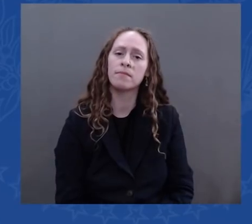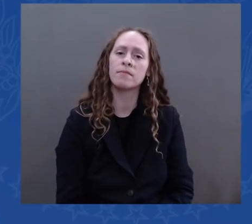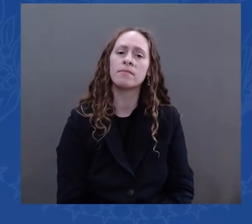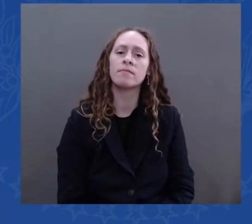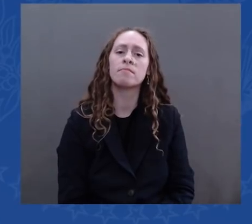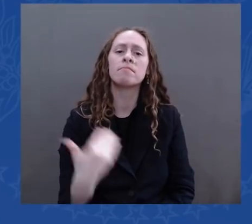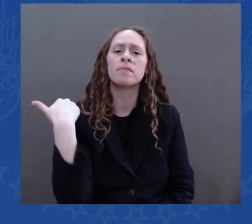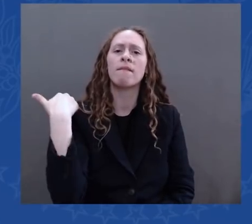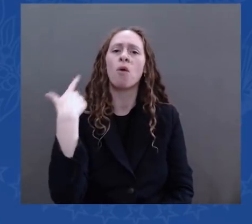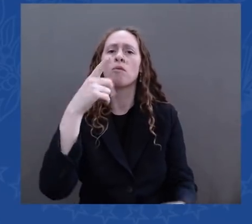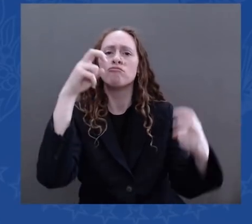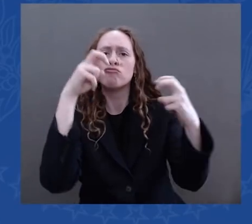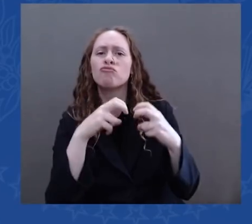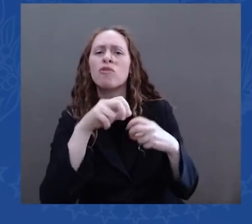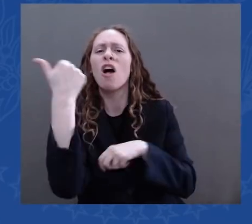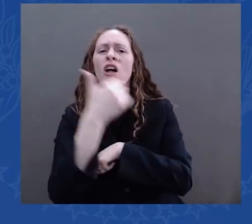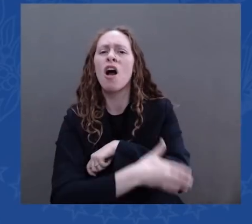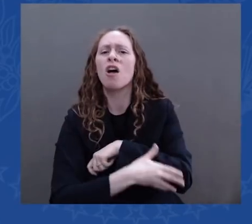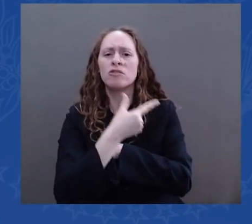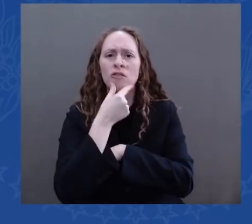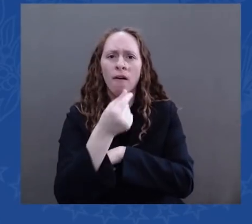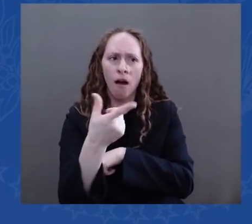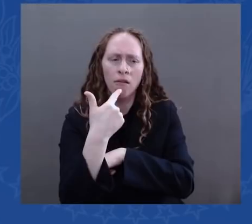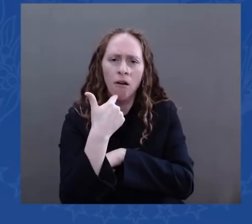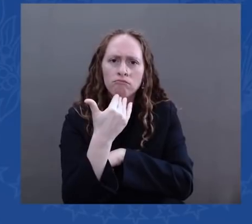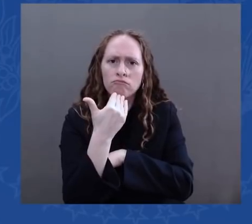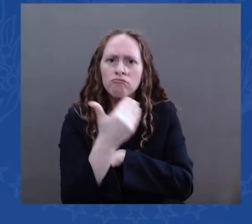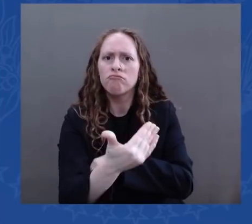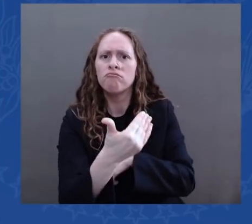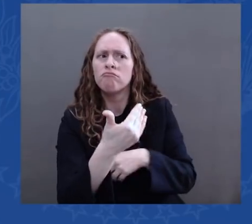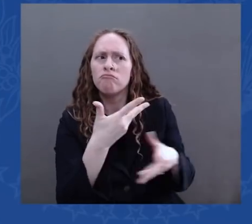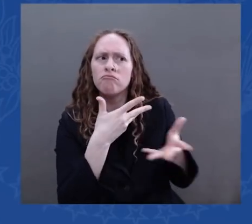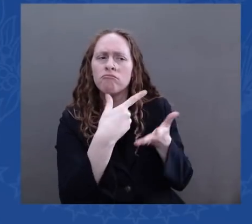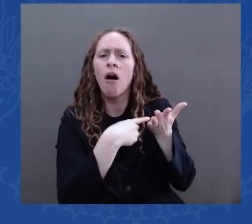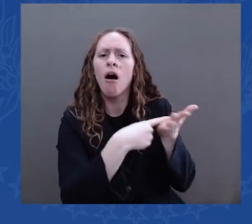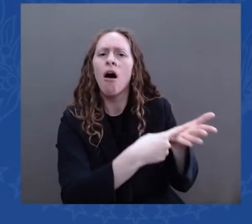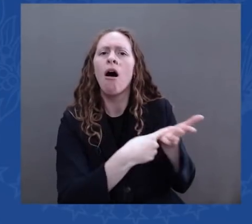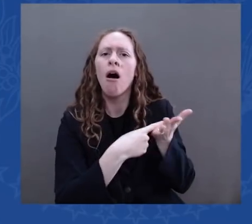And do you feel -- given the actions, though, that have happened over the last few months,